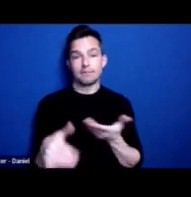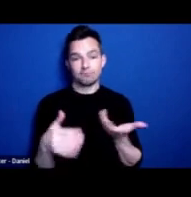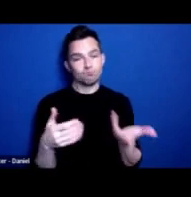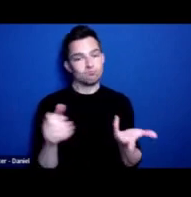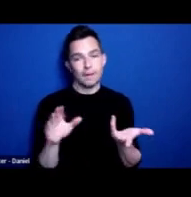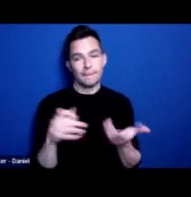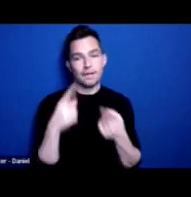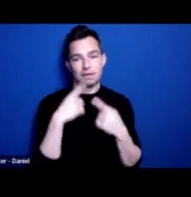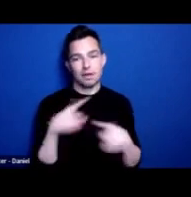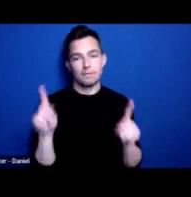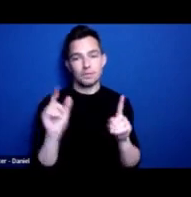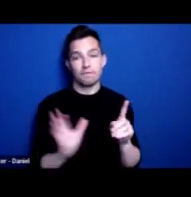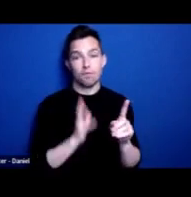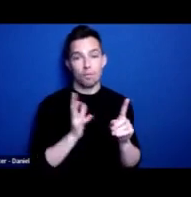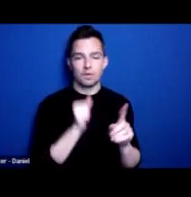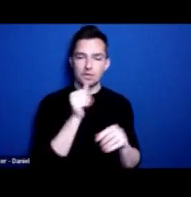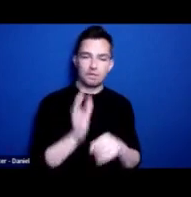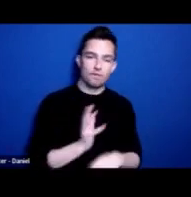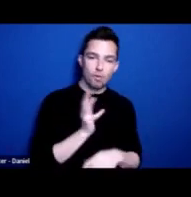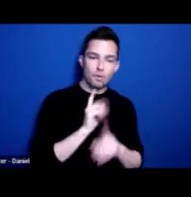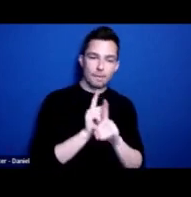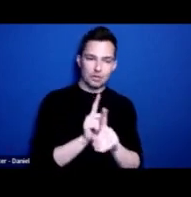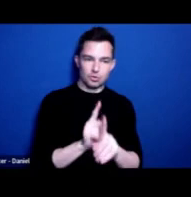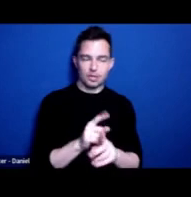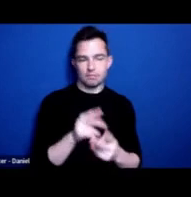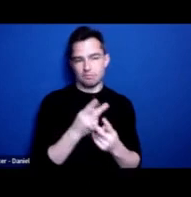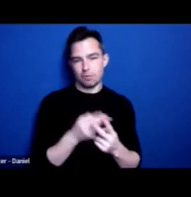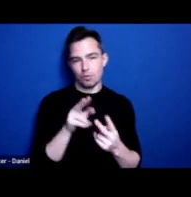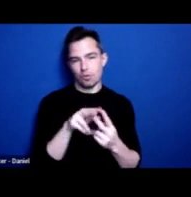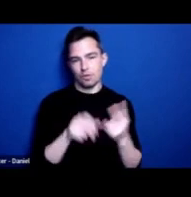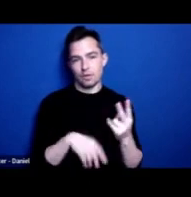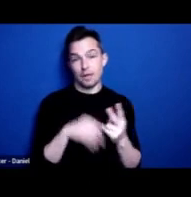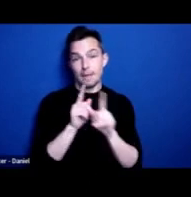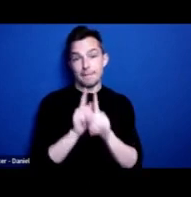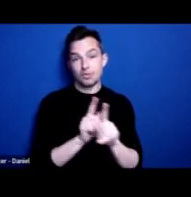formal and informal mentoring. Mentoring can provide resources